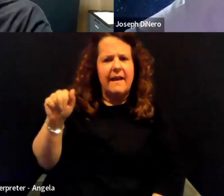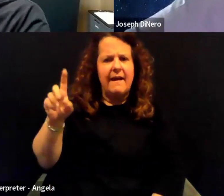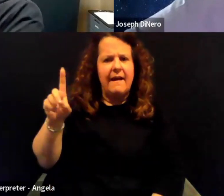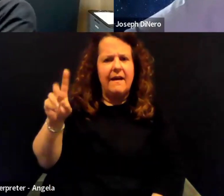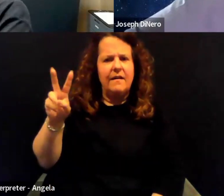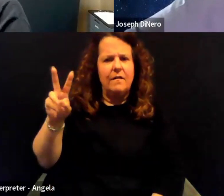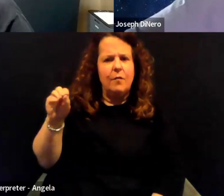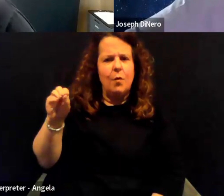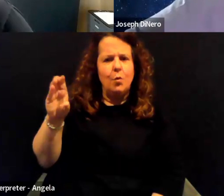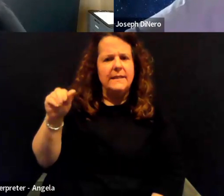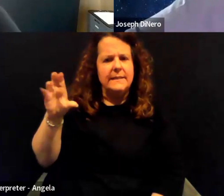transition students since.